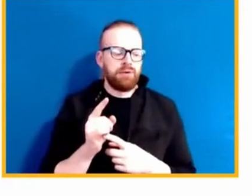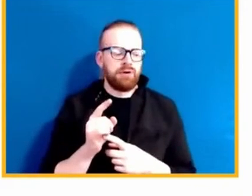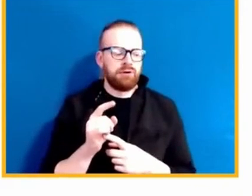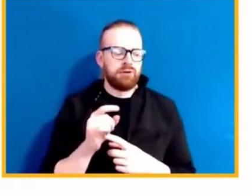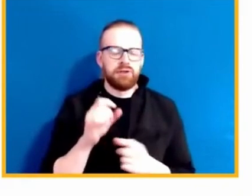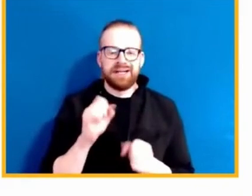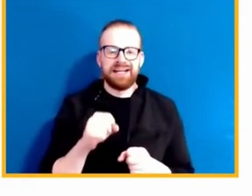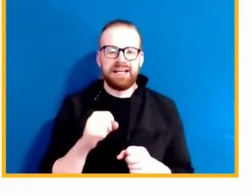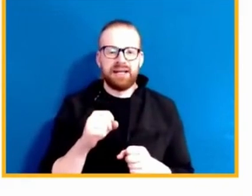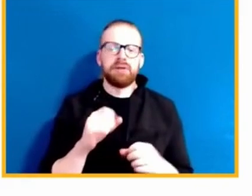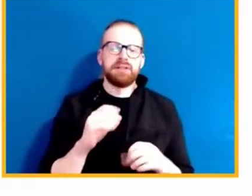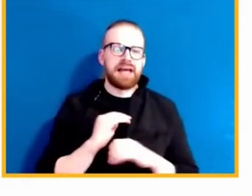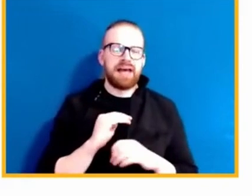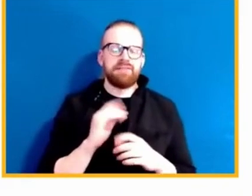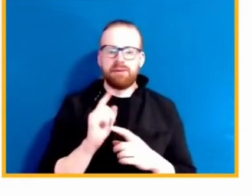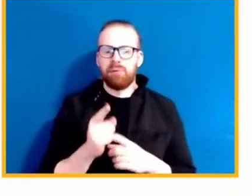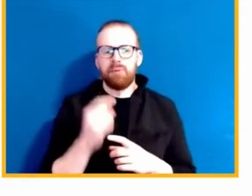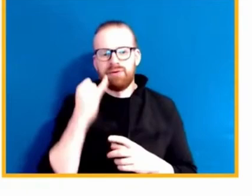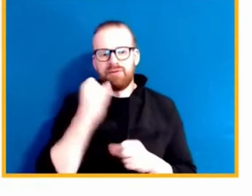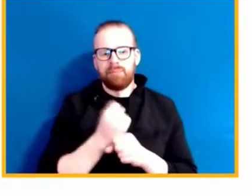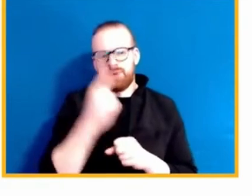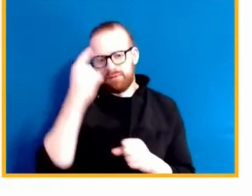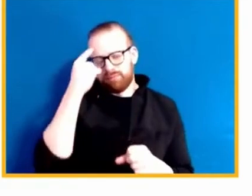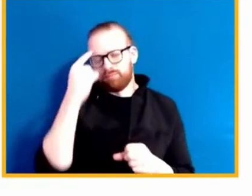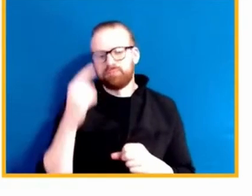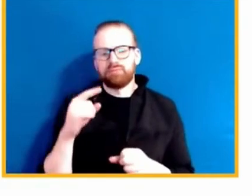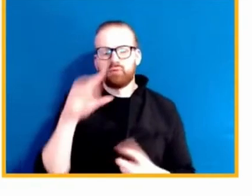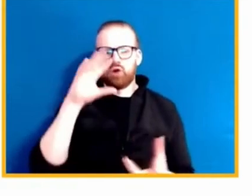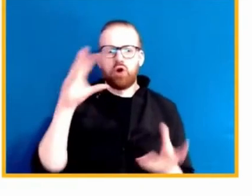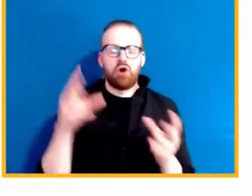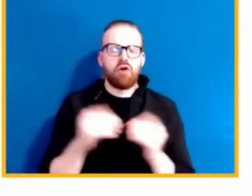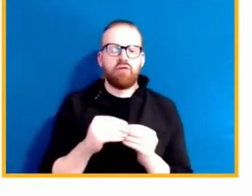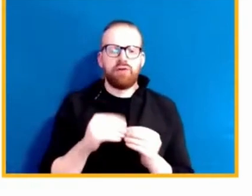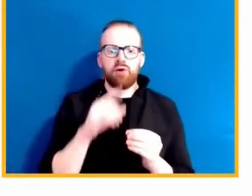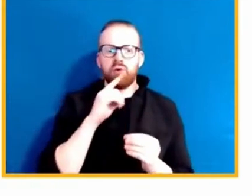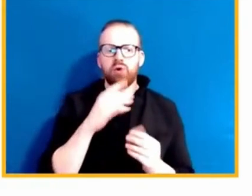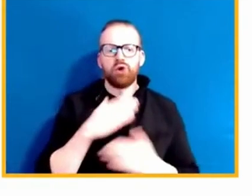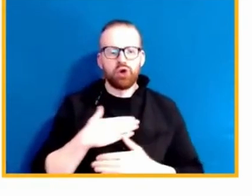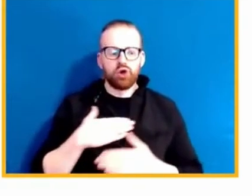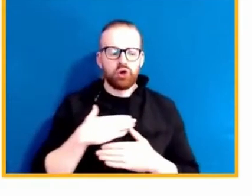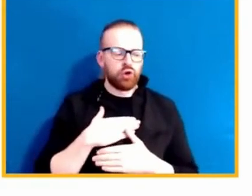as well, if that makes sense. So overall, I really enjoyed it like I said, it was